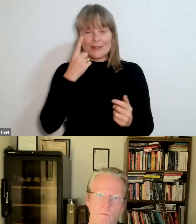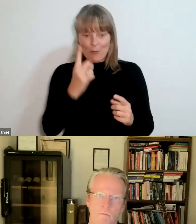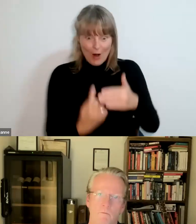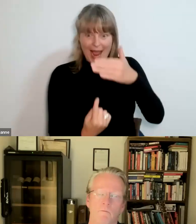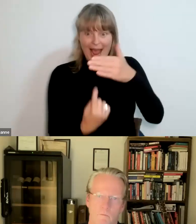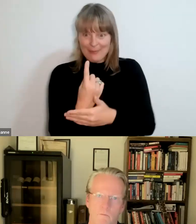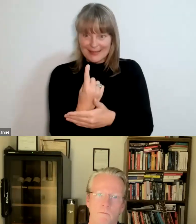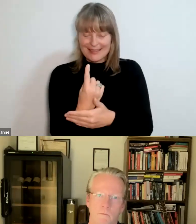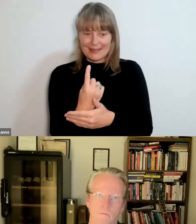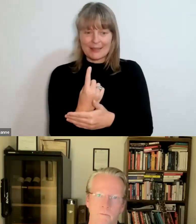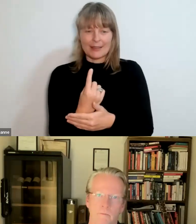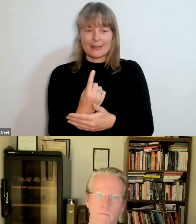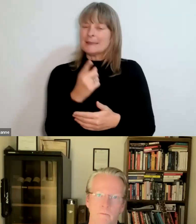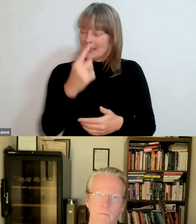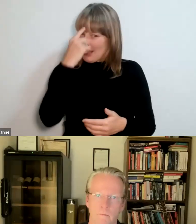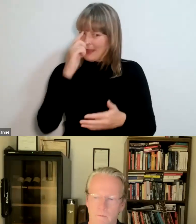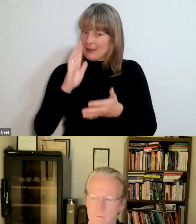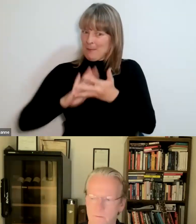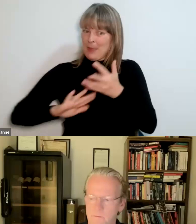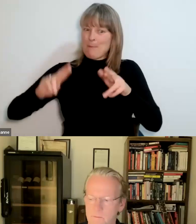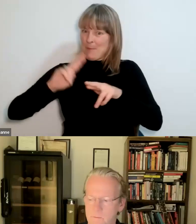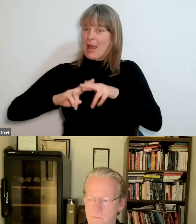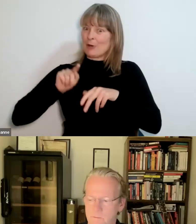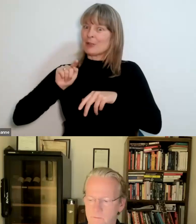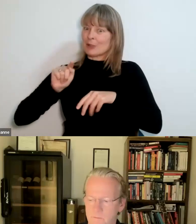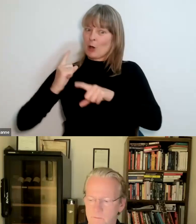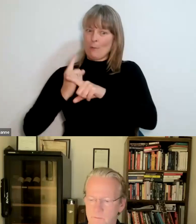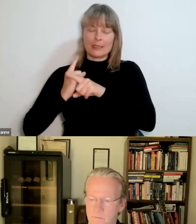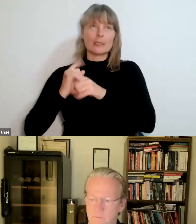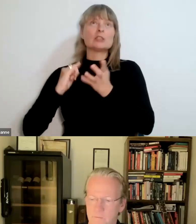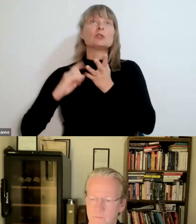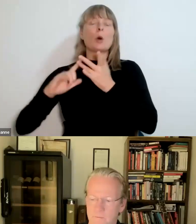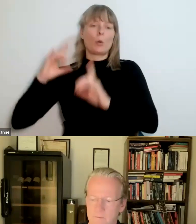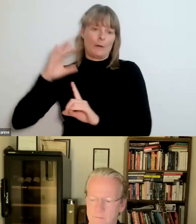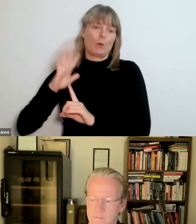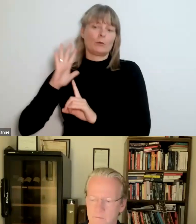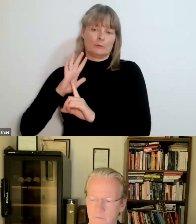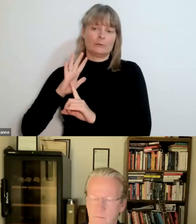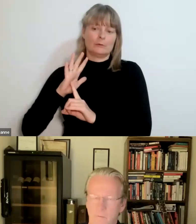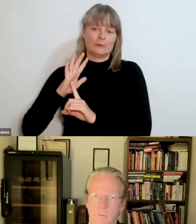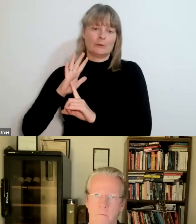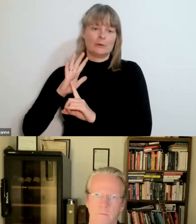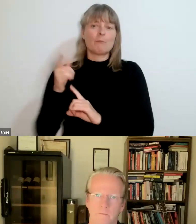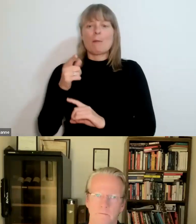This is not simply the kids who can't afford at afford it all who are